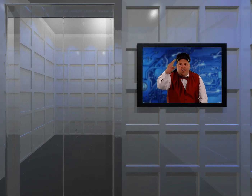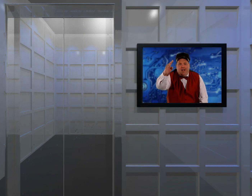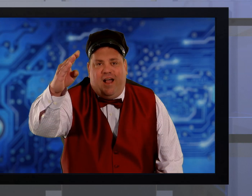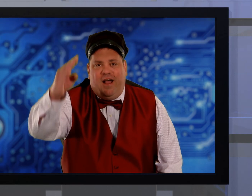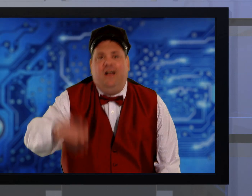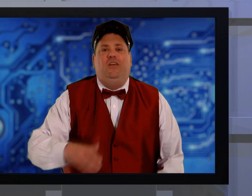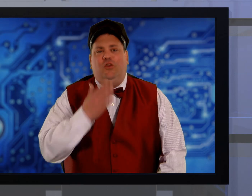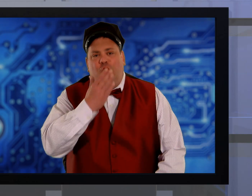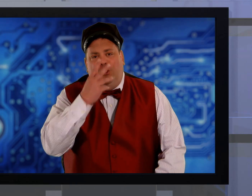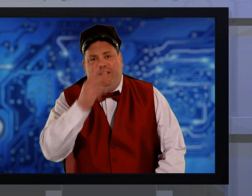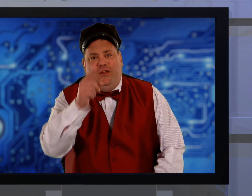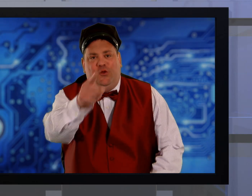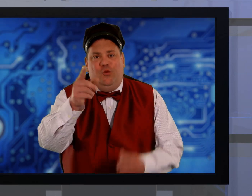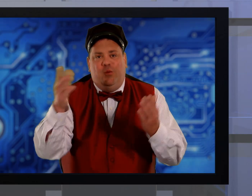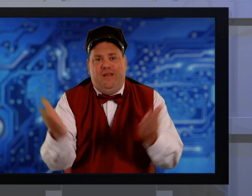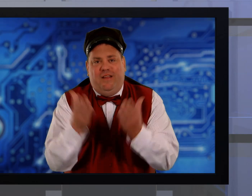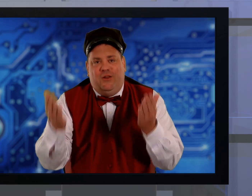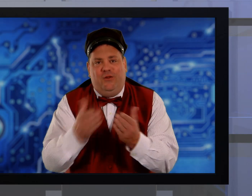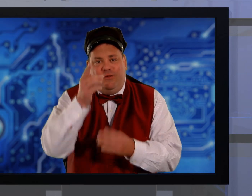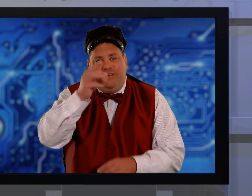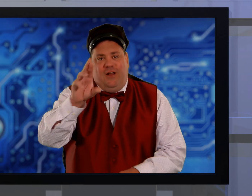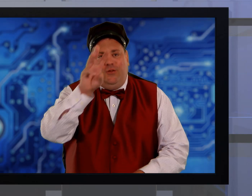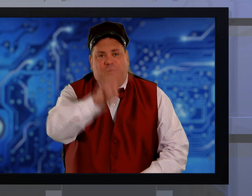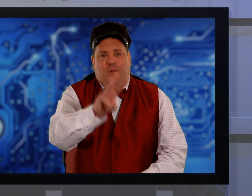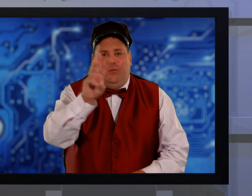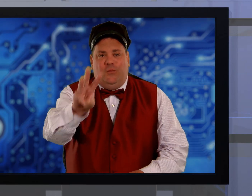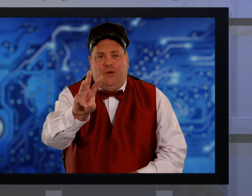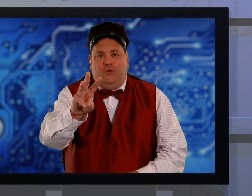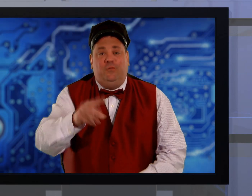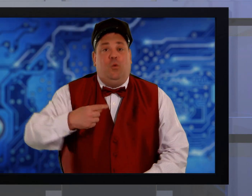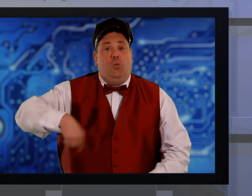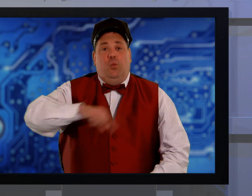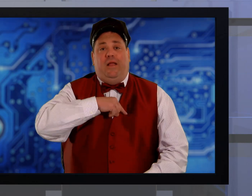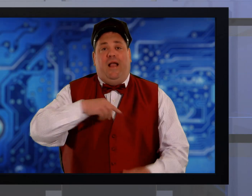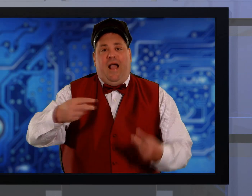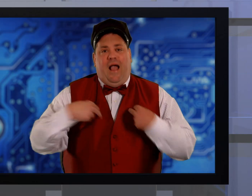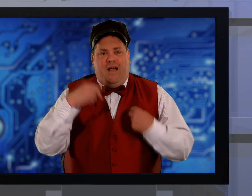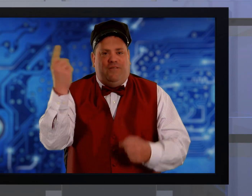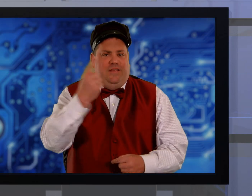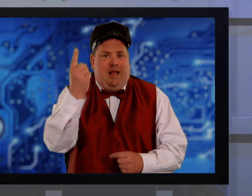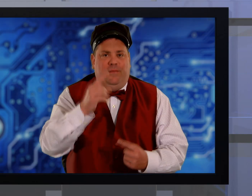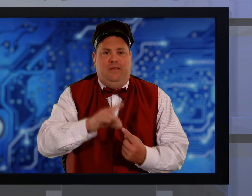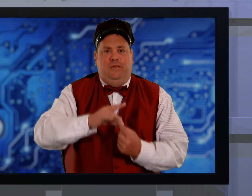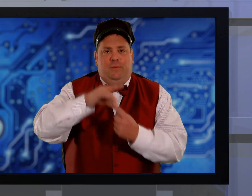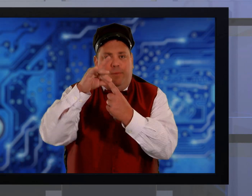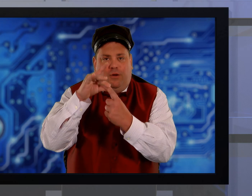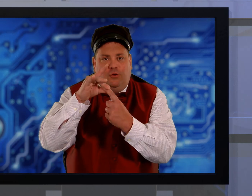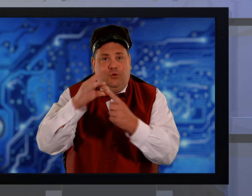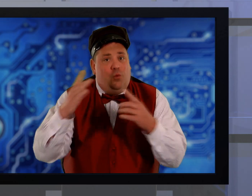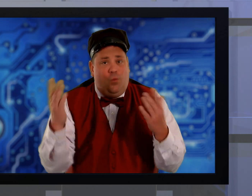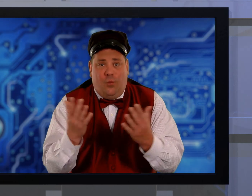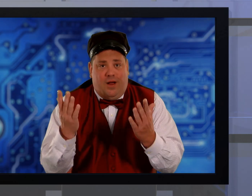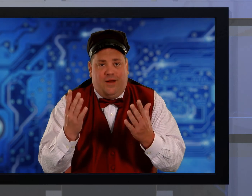GOOD DAY, MATE. IT'S GOOD TO SEE YOU AT DR. WONDER'S WORKSHOP. WE HAVE SOMETHING SPECIAL THAT'S CALLED